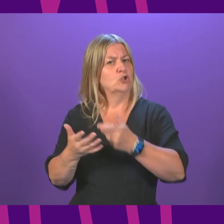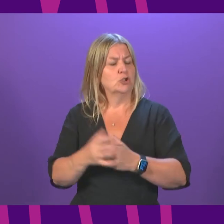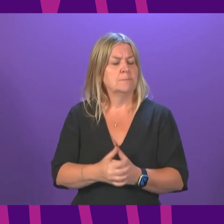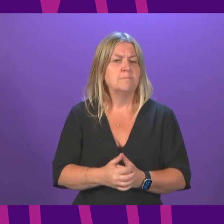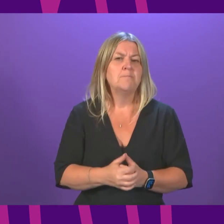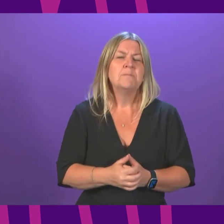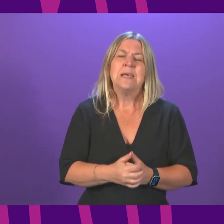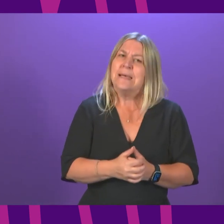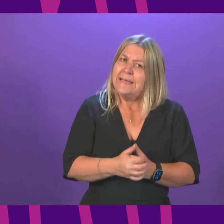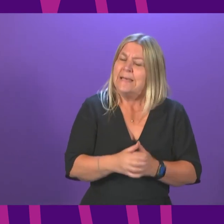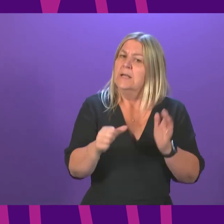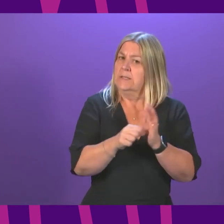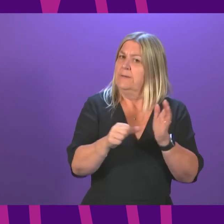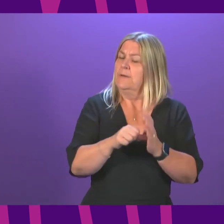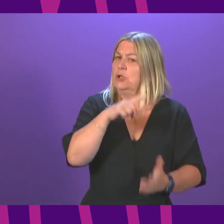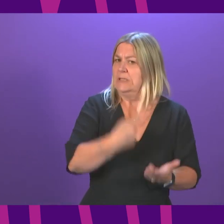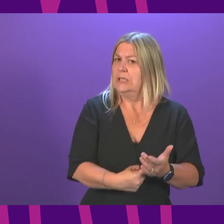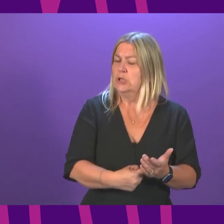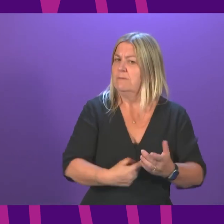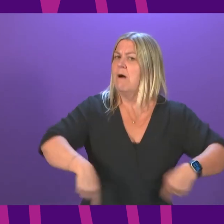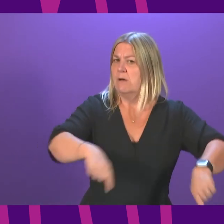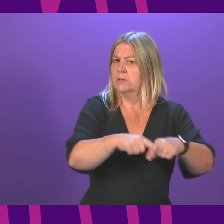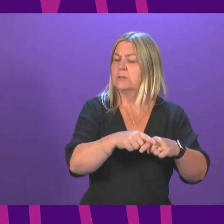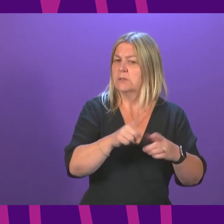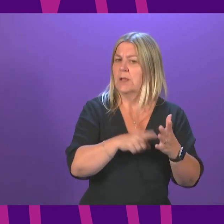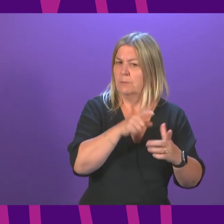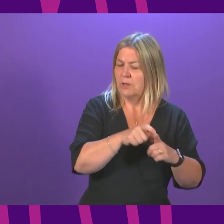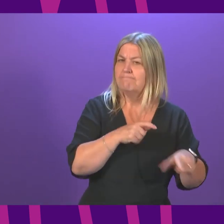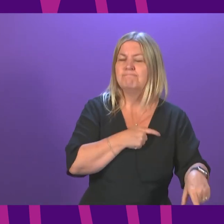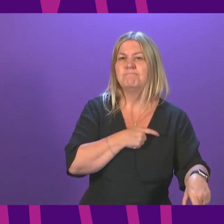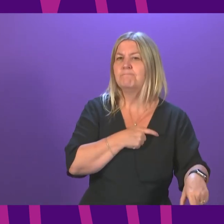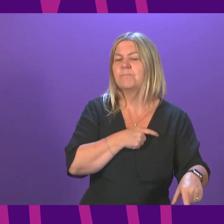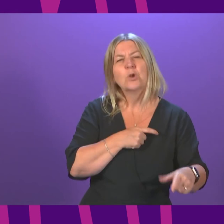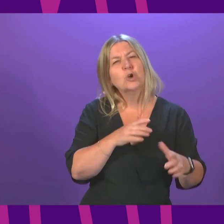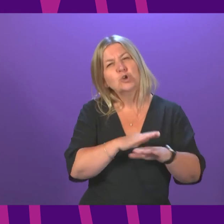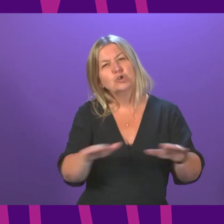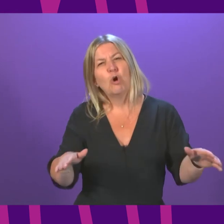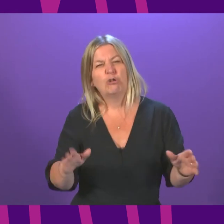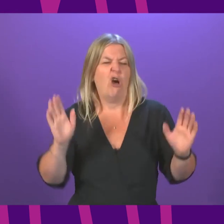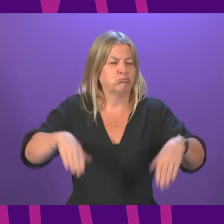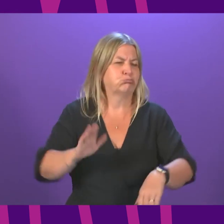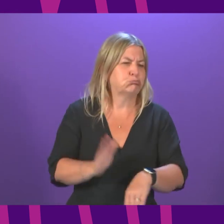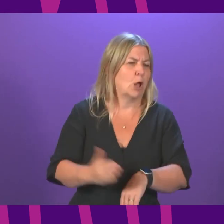It has been a far more interesting afternoon than I expected it to be. I thank the legislation